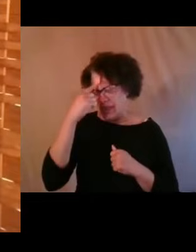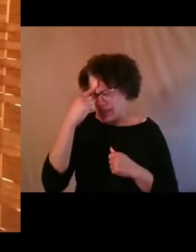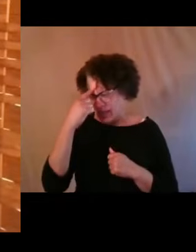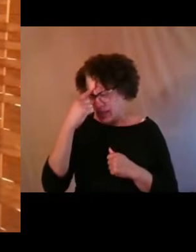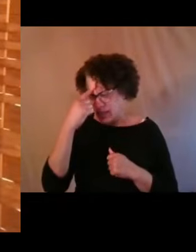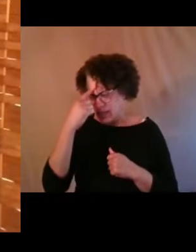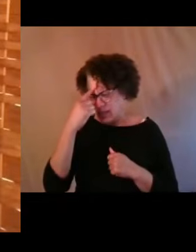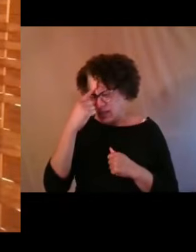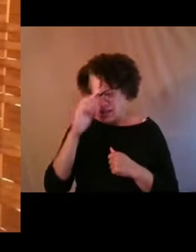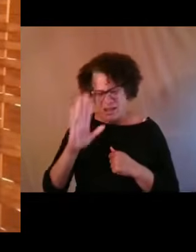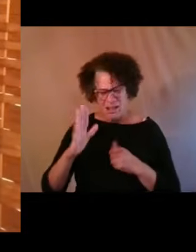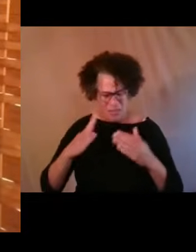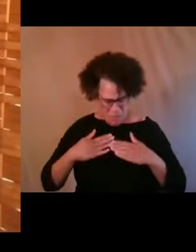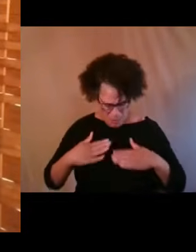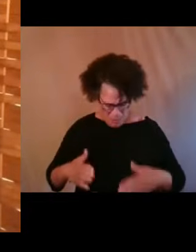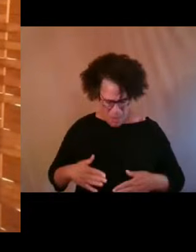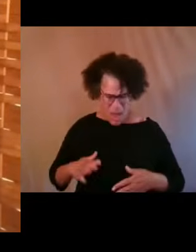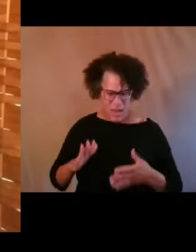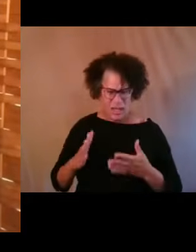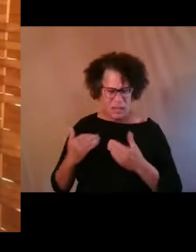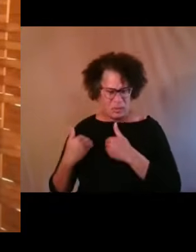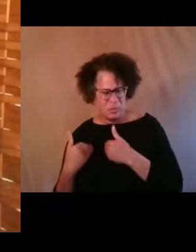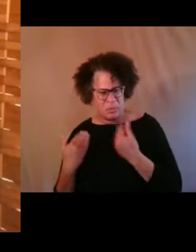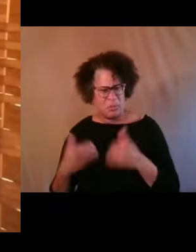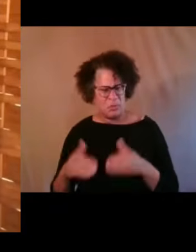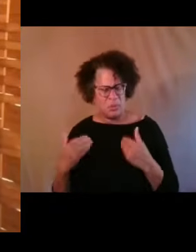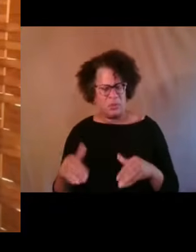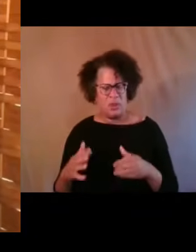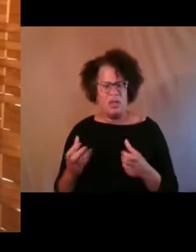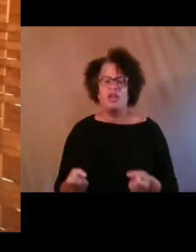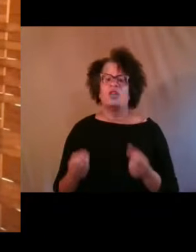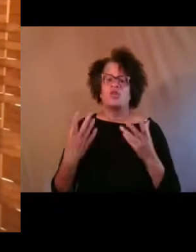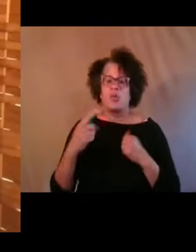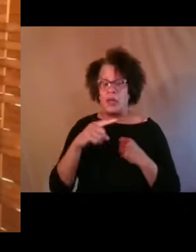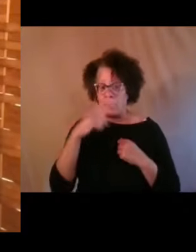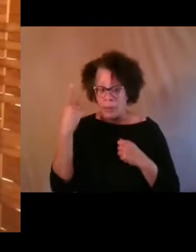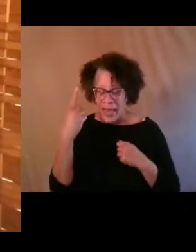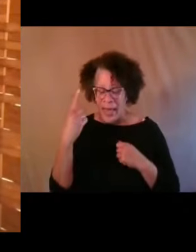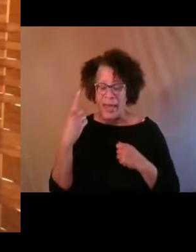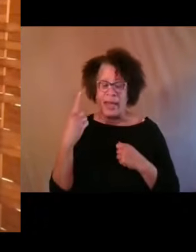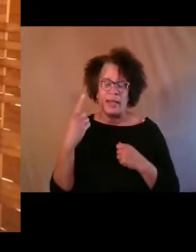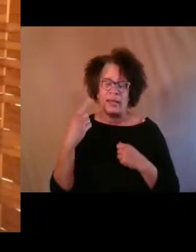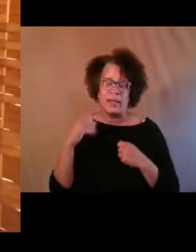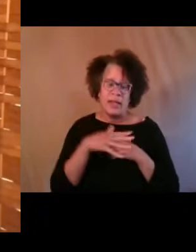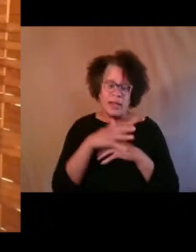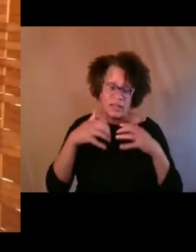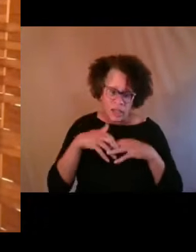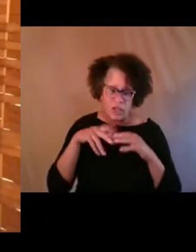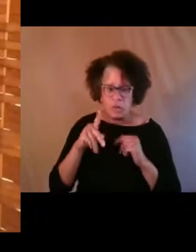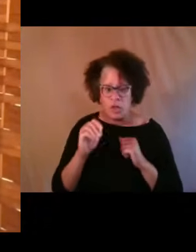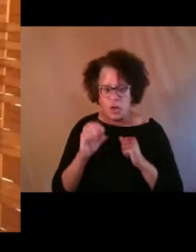the body holds account, I think about how so many Black, indigenous, people of color are currently homeless.